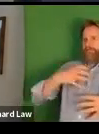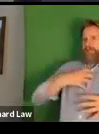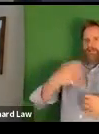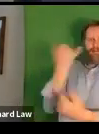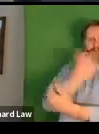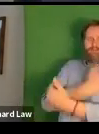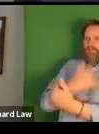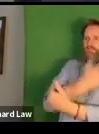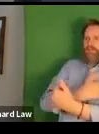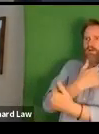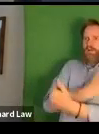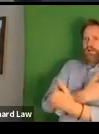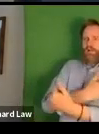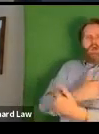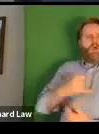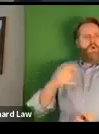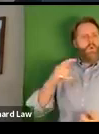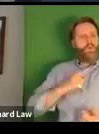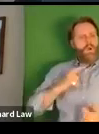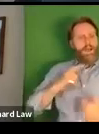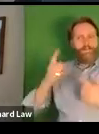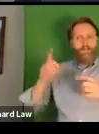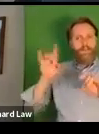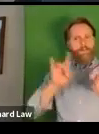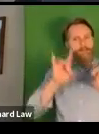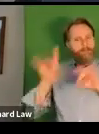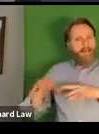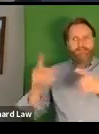why are Belfast managers increasing the number of staff in the office to way